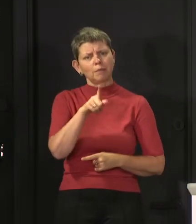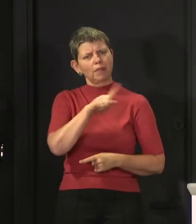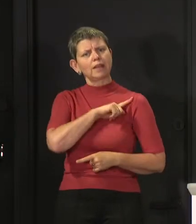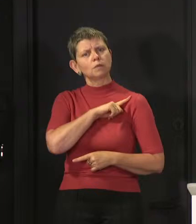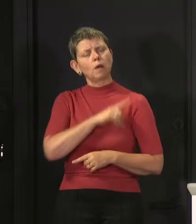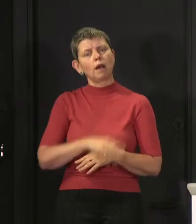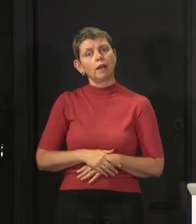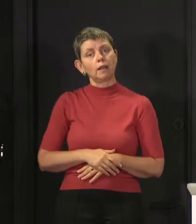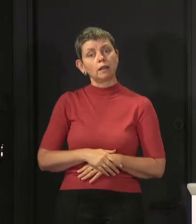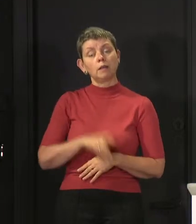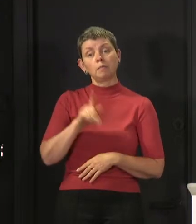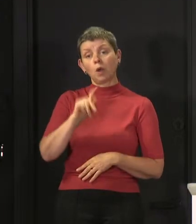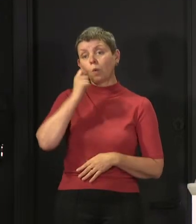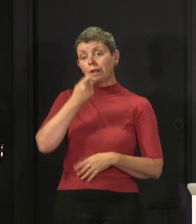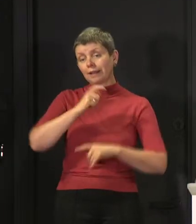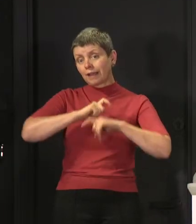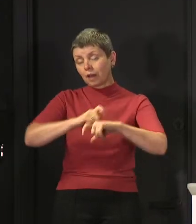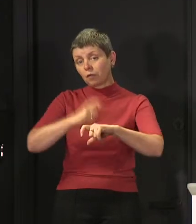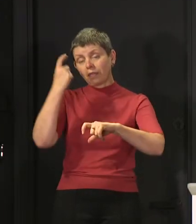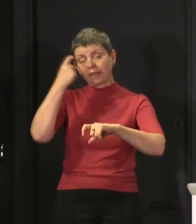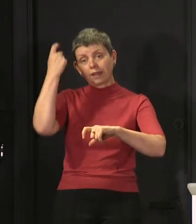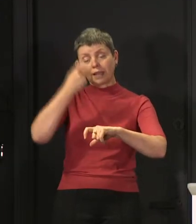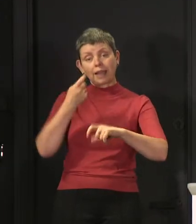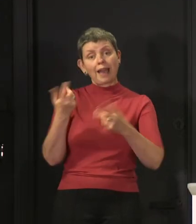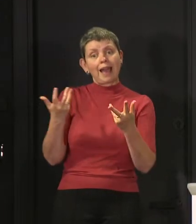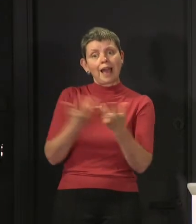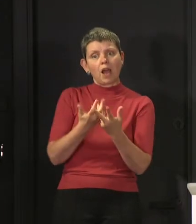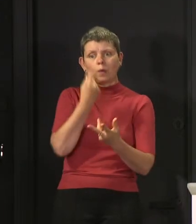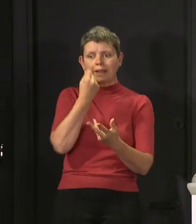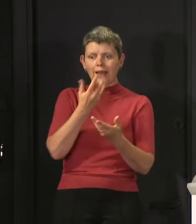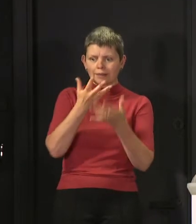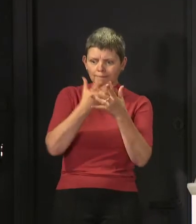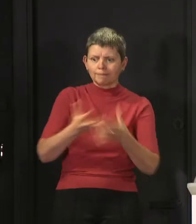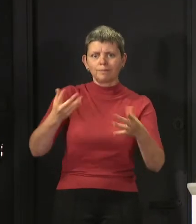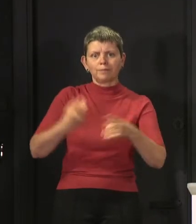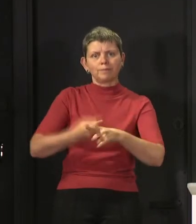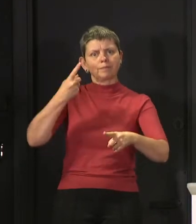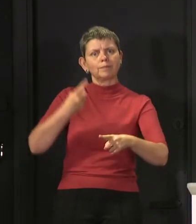continue to look for ways we can accelerate capital projects. Which during any economic